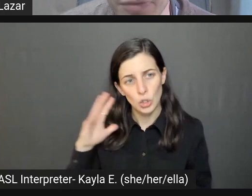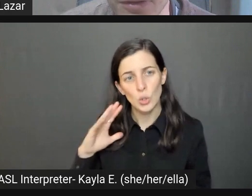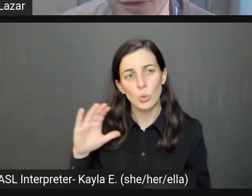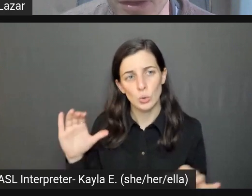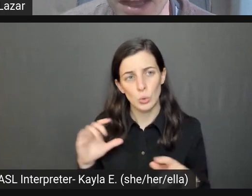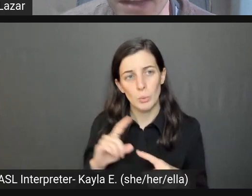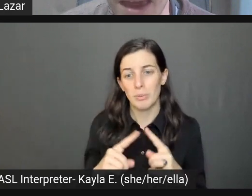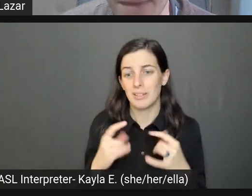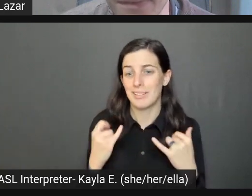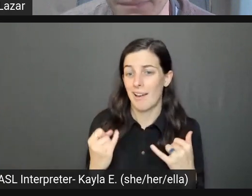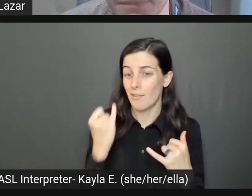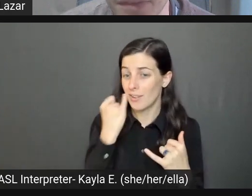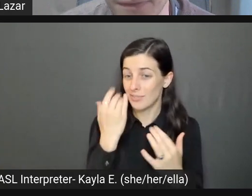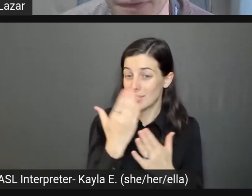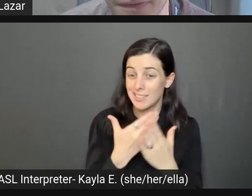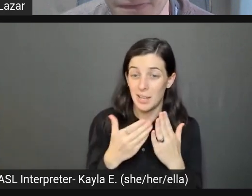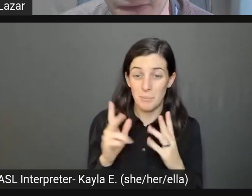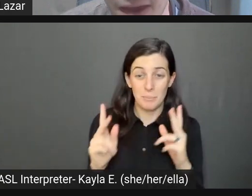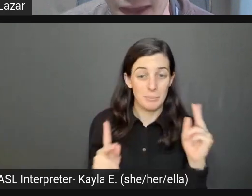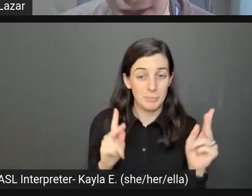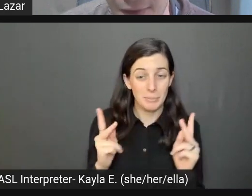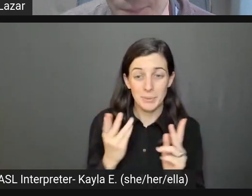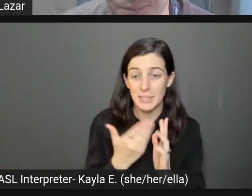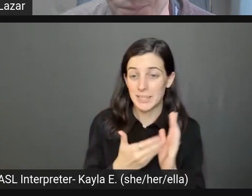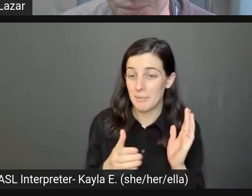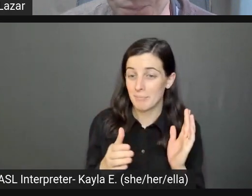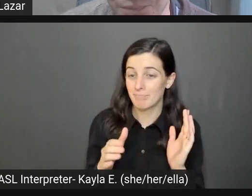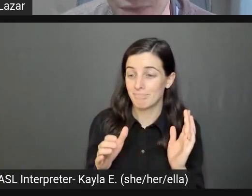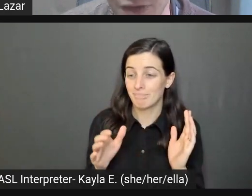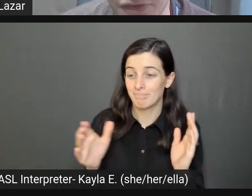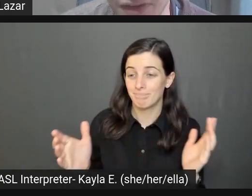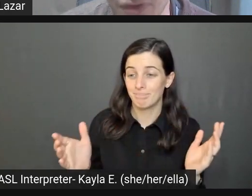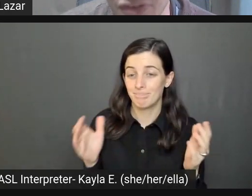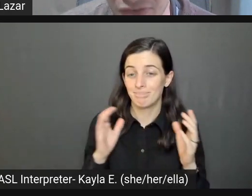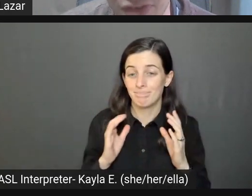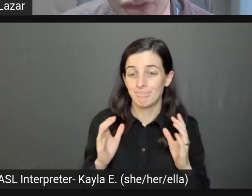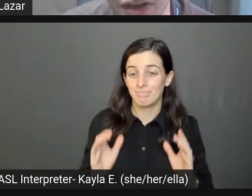or clients have some different-- how to say, wishes, desires,